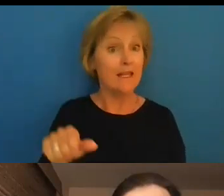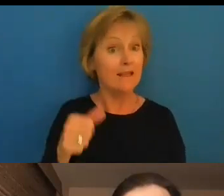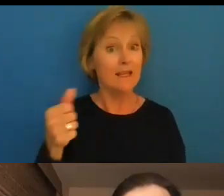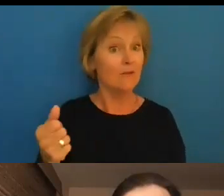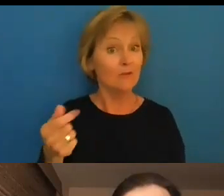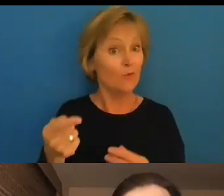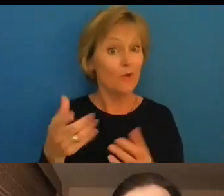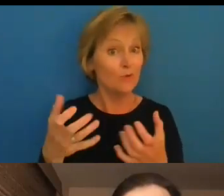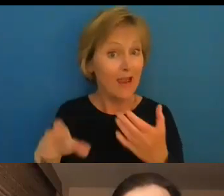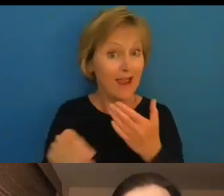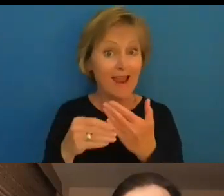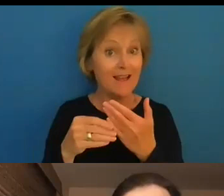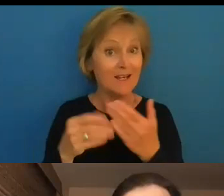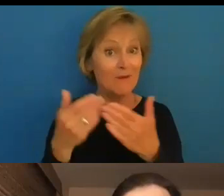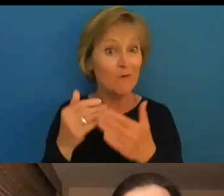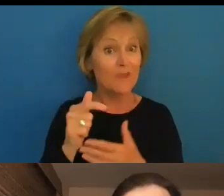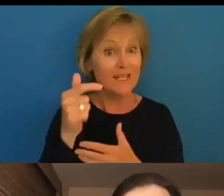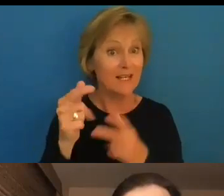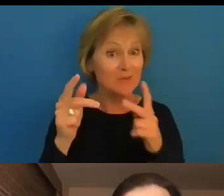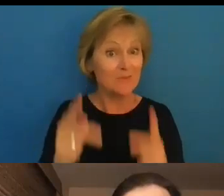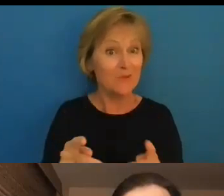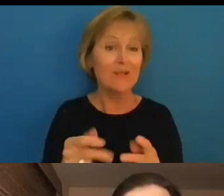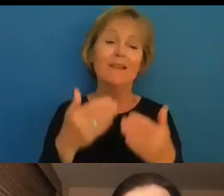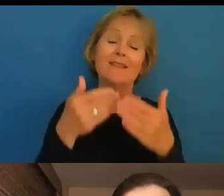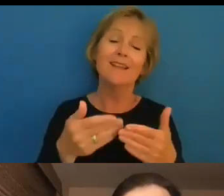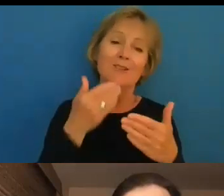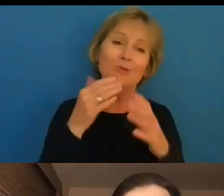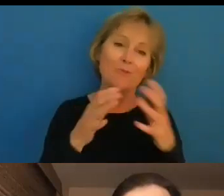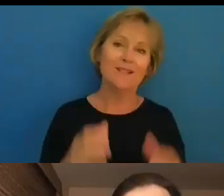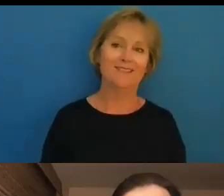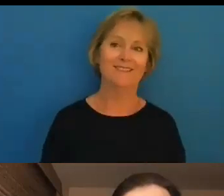Nope, nope Sweet thank you so much